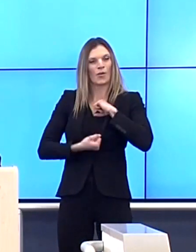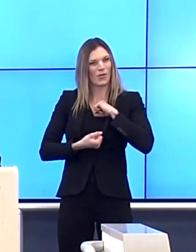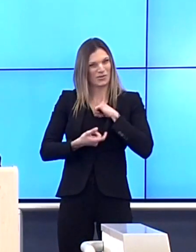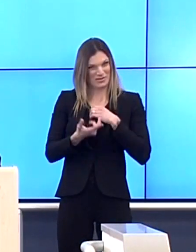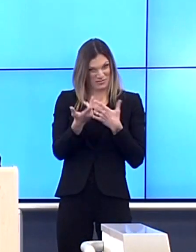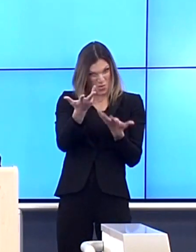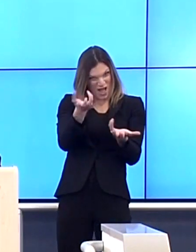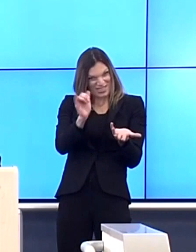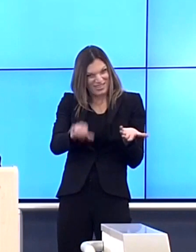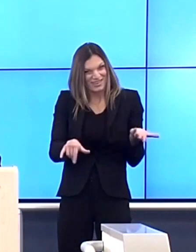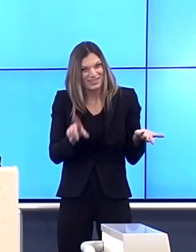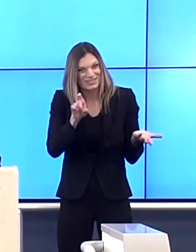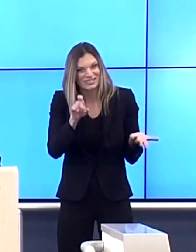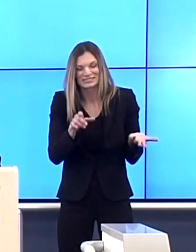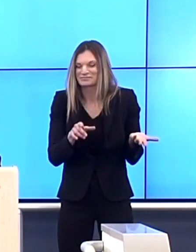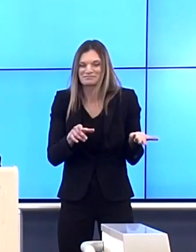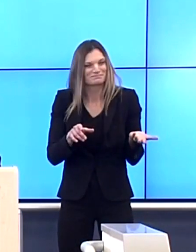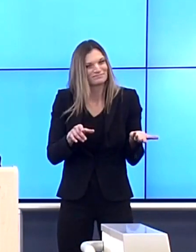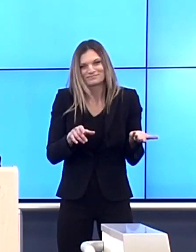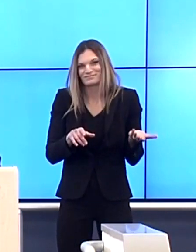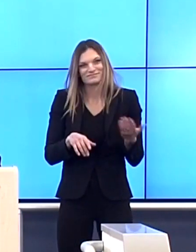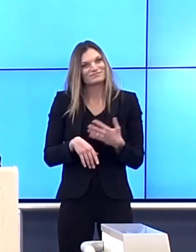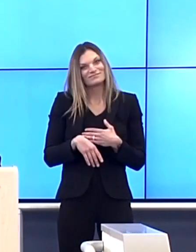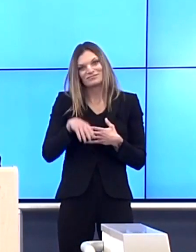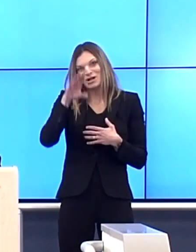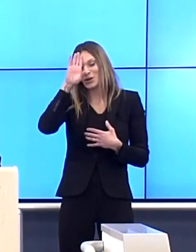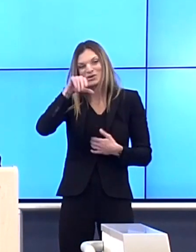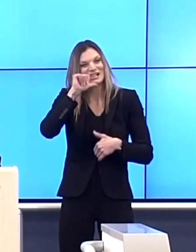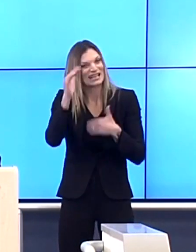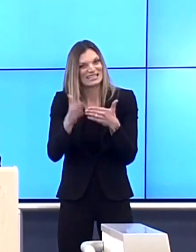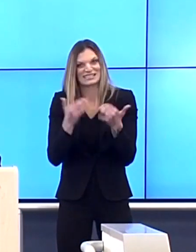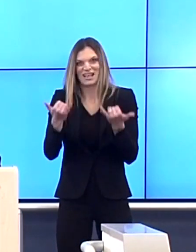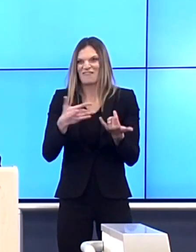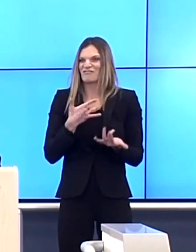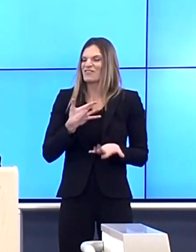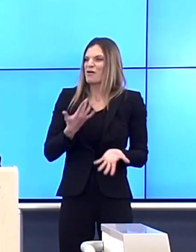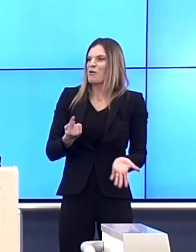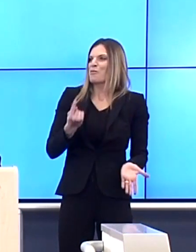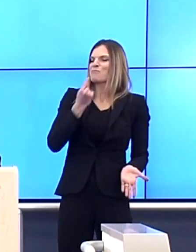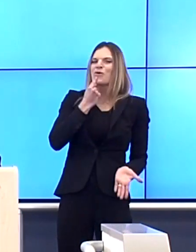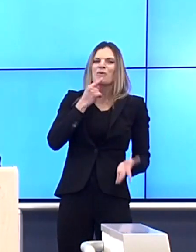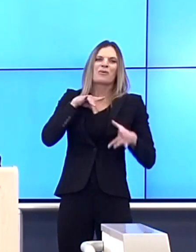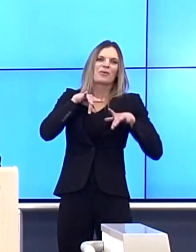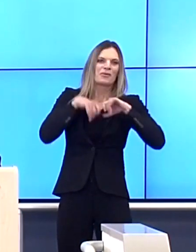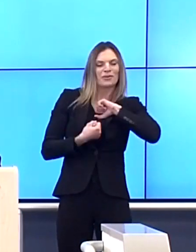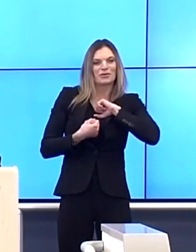SO AS YOU CONSIDER YOUR OPTIONS FOR NEXT WEEK, I URGE YOU TO FOR NEXT WEEK, I URGE YOU TO MAKE THE DIFFICULT, BUT RIGHT,